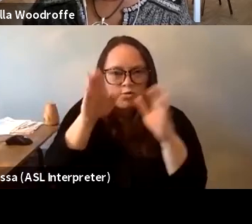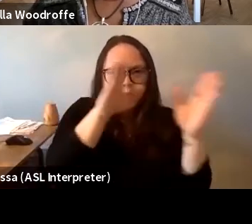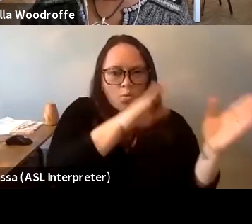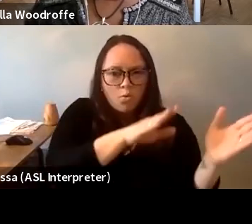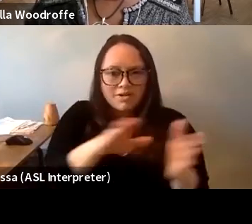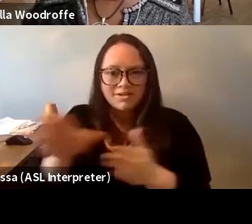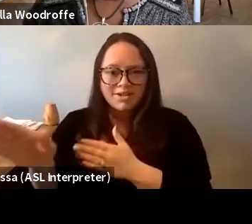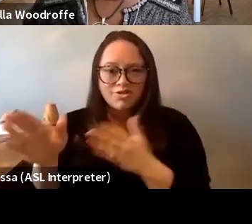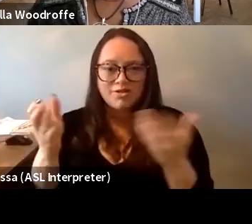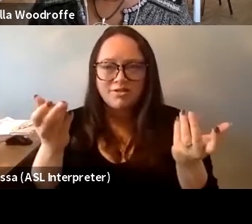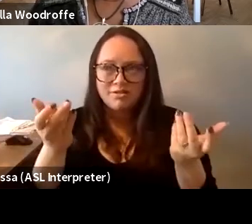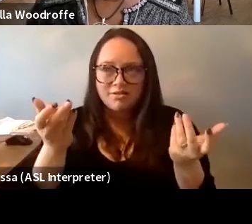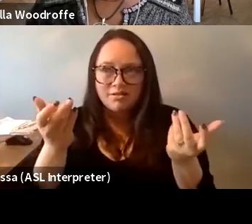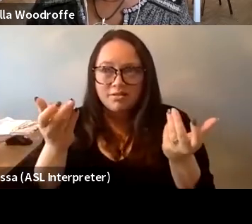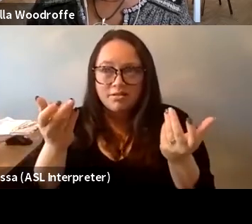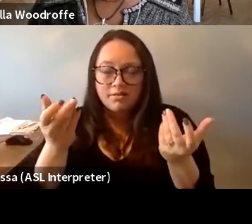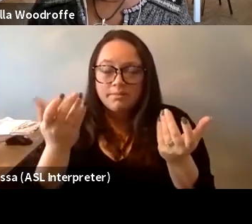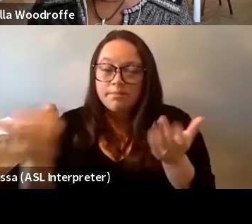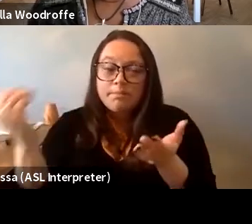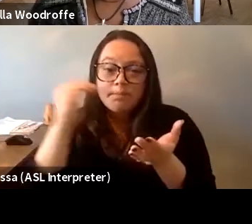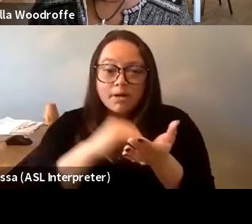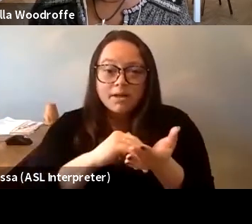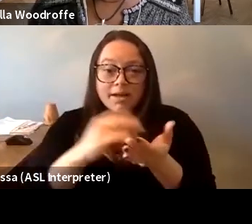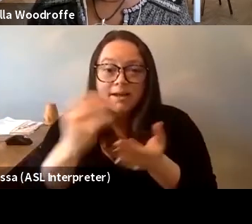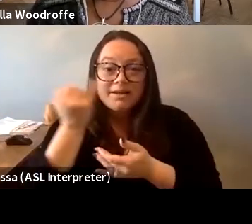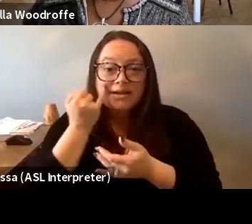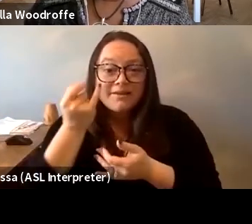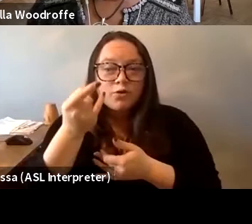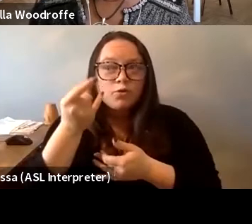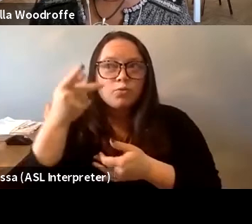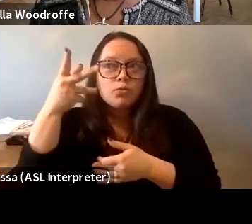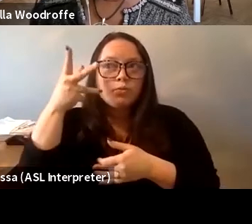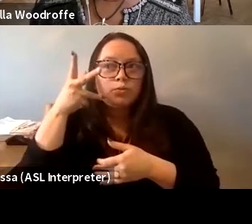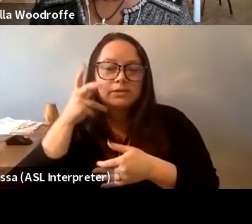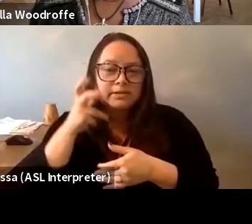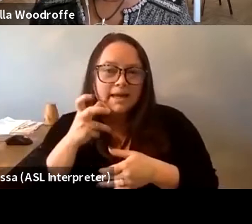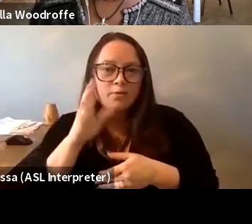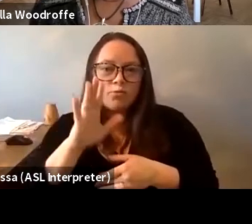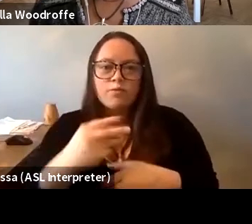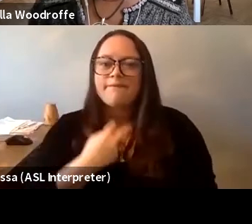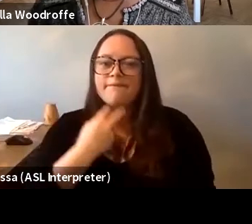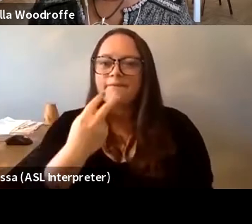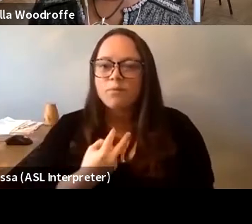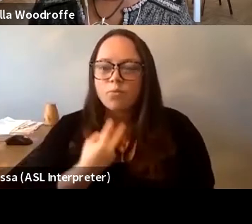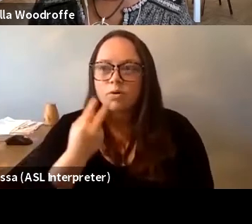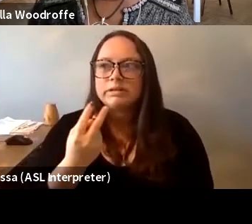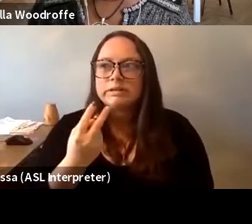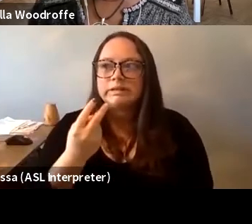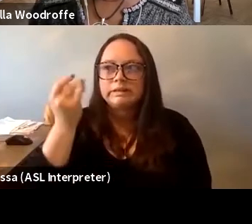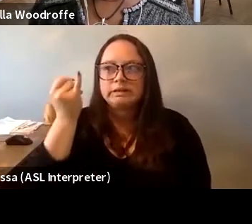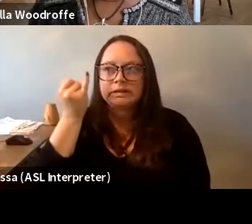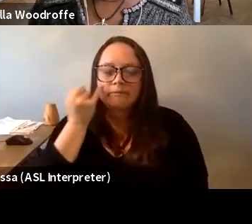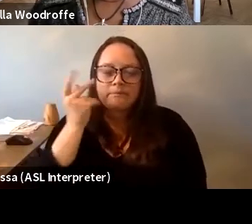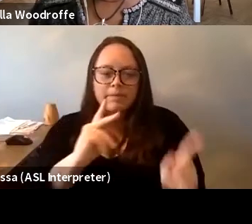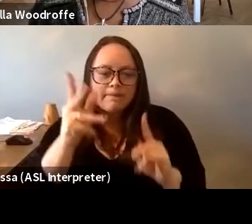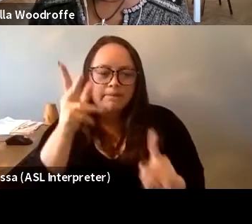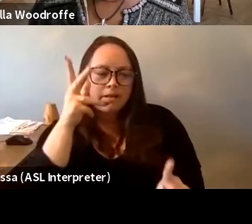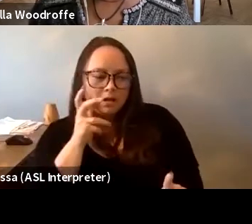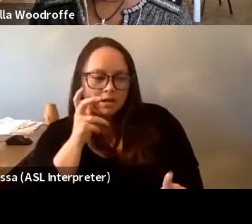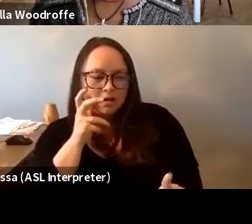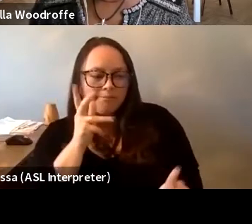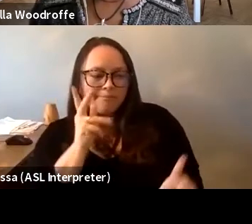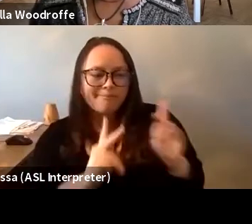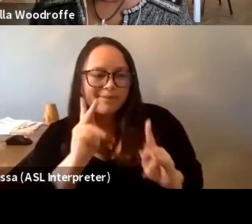if you sound a certain way people make assumptions about